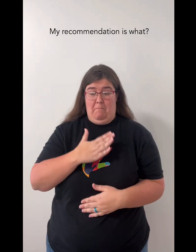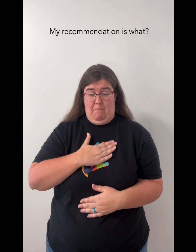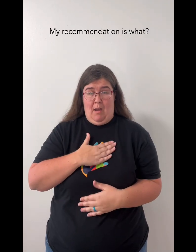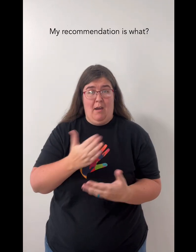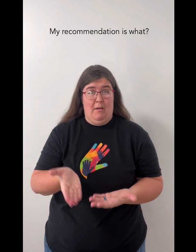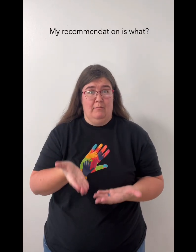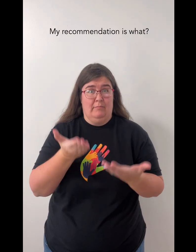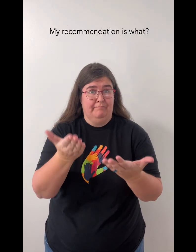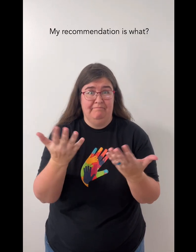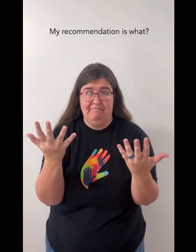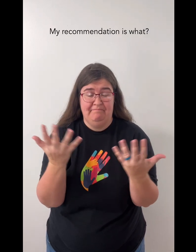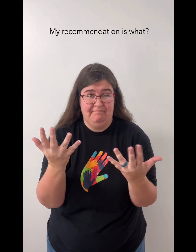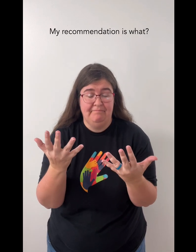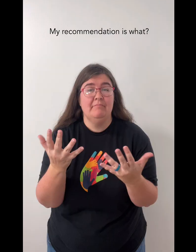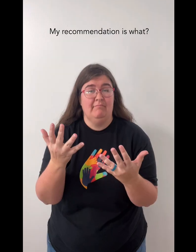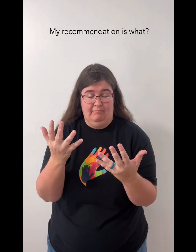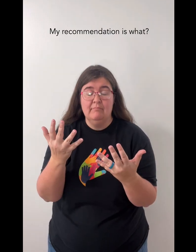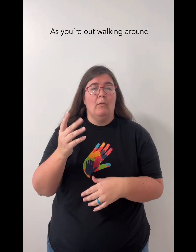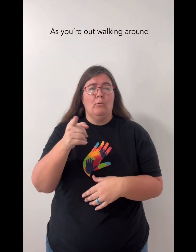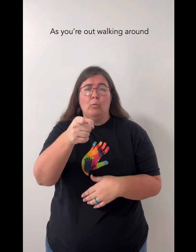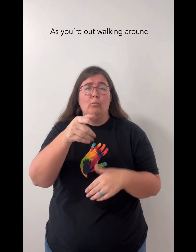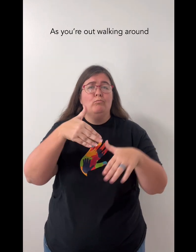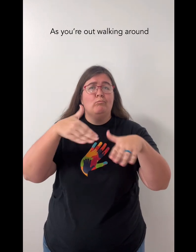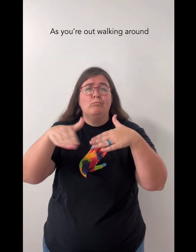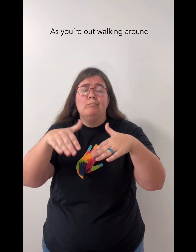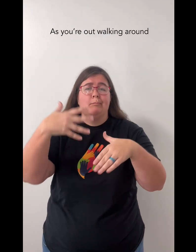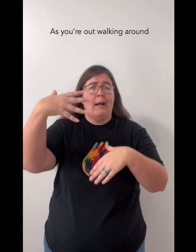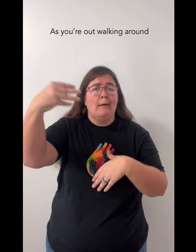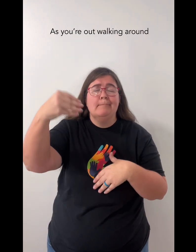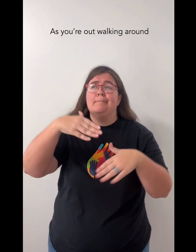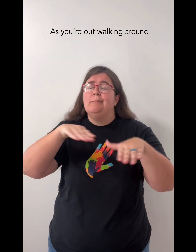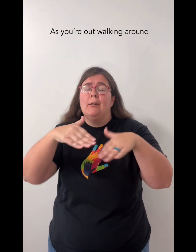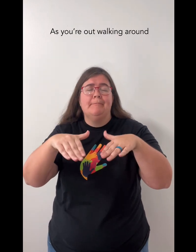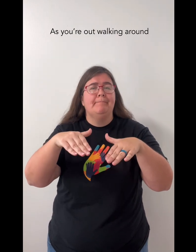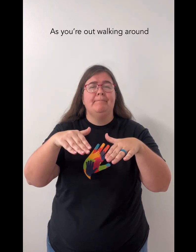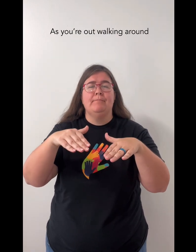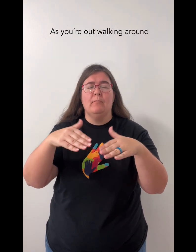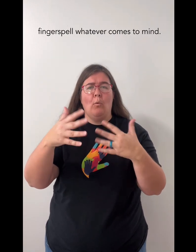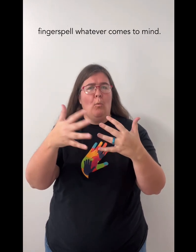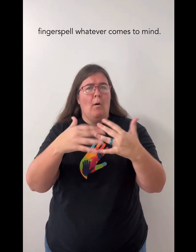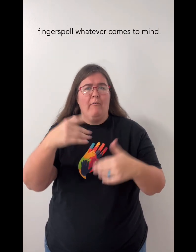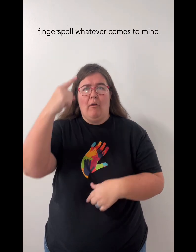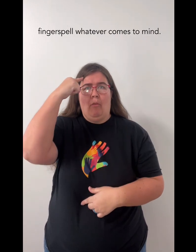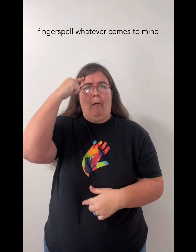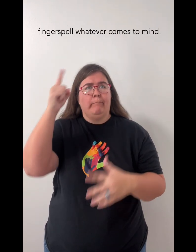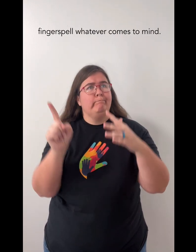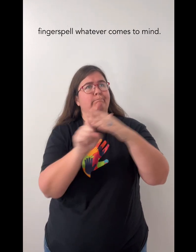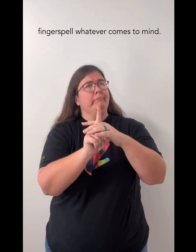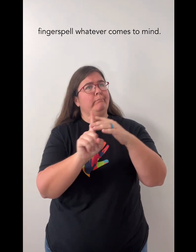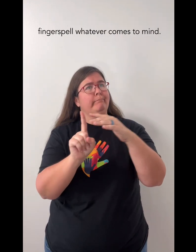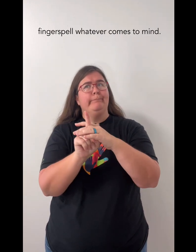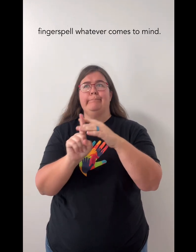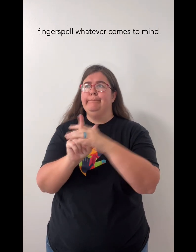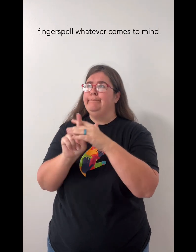My recommendation is what? As you're out walking around fingerspell whatever comes to mind.